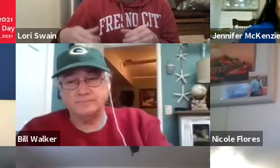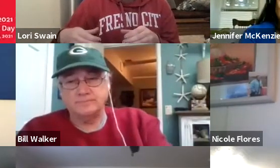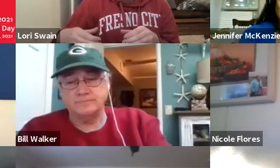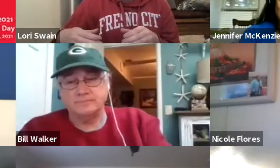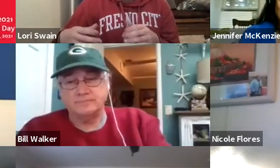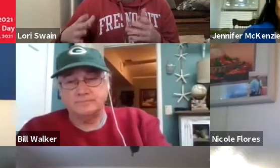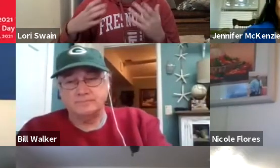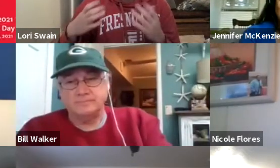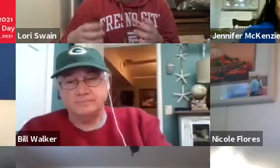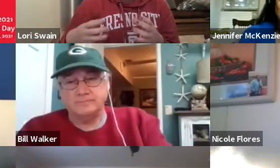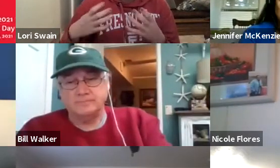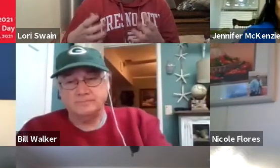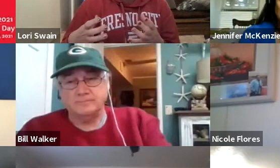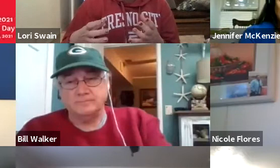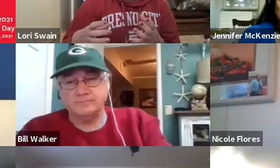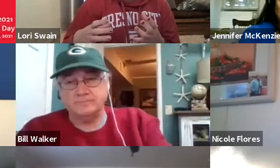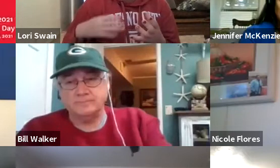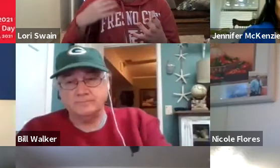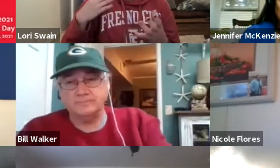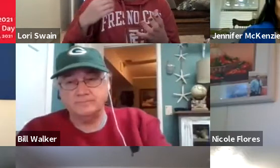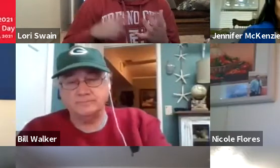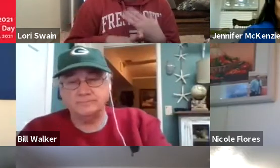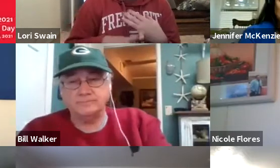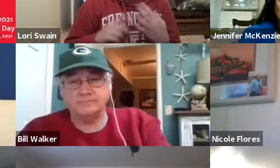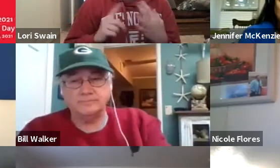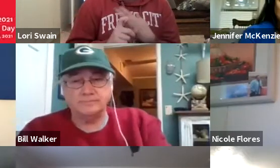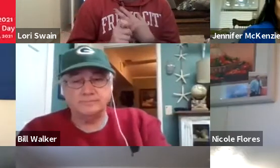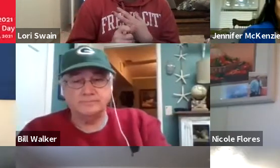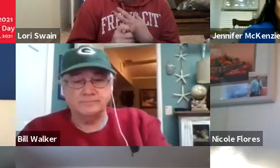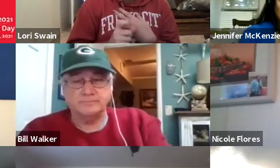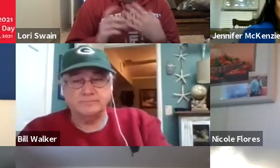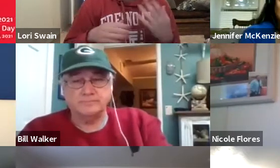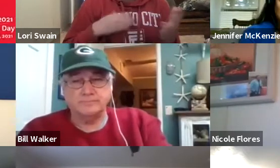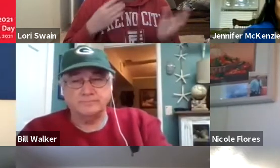skill. So this is a skill that you really want to make sure you have down and you have on your resume, and then we give you a